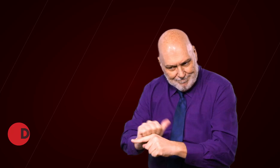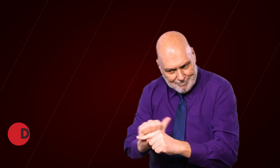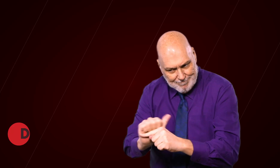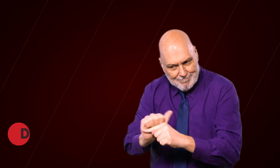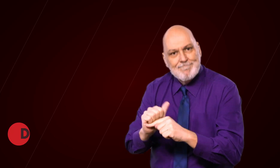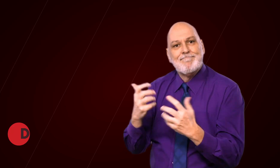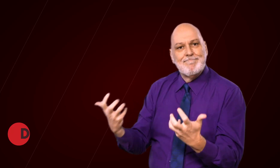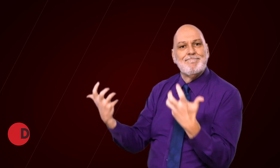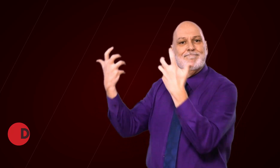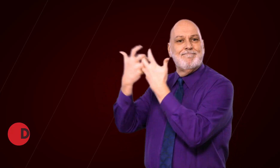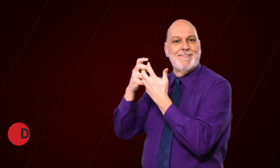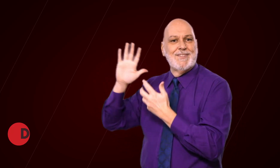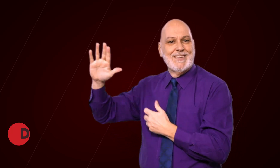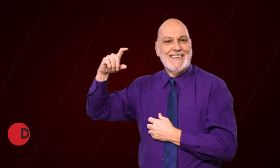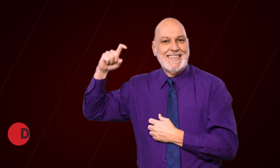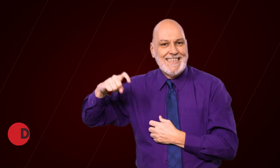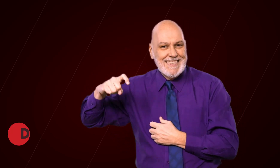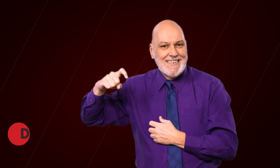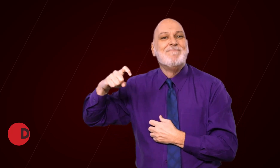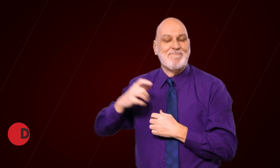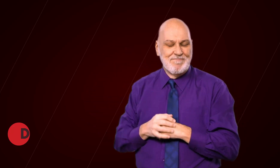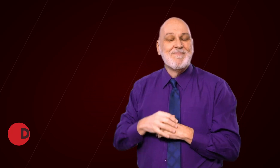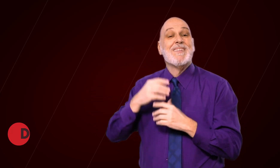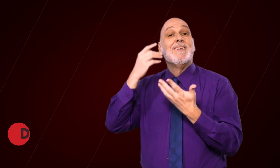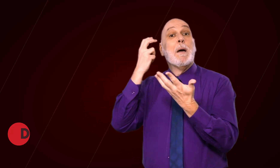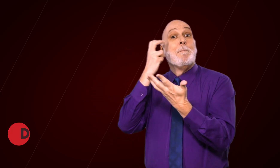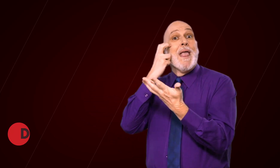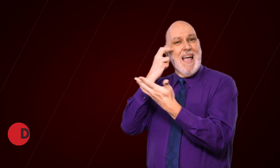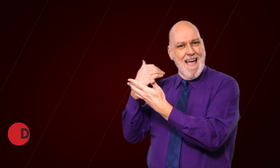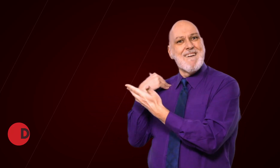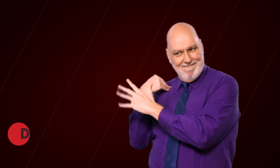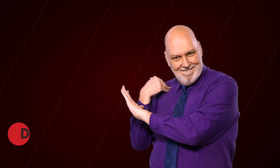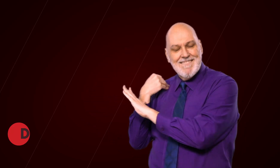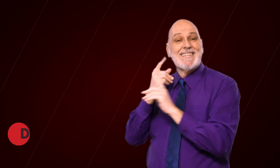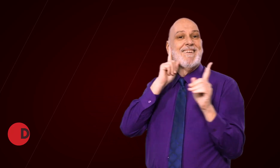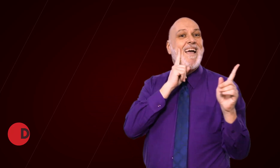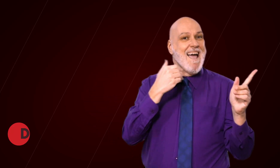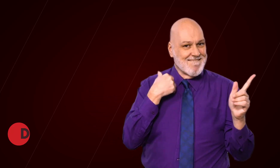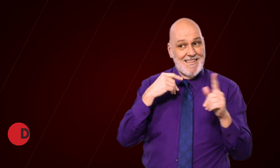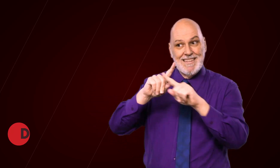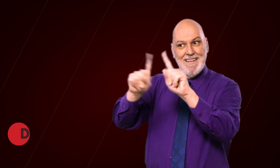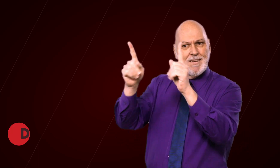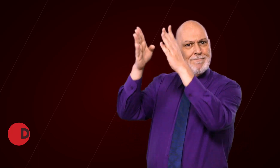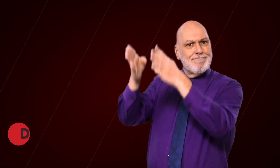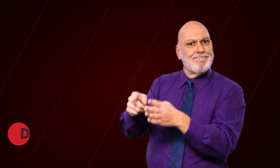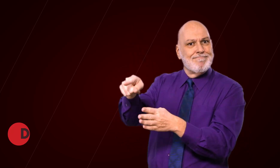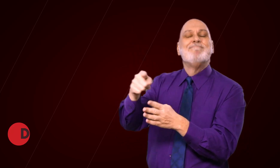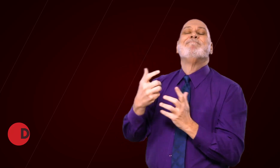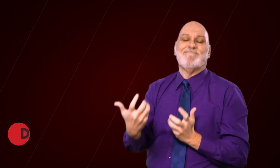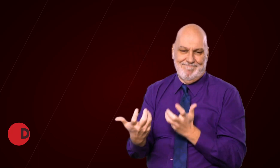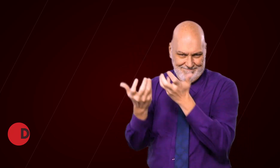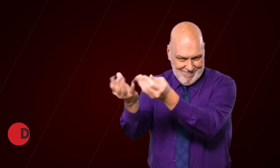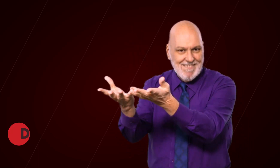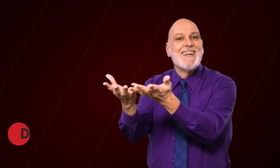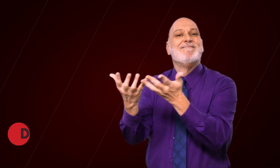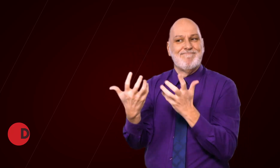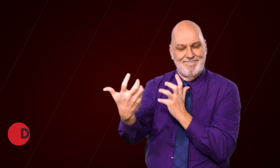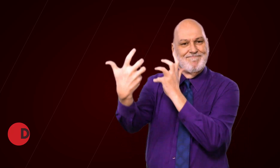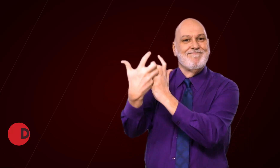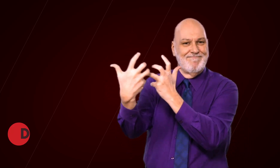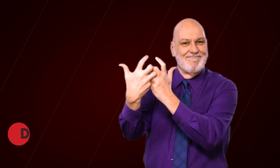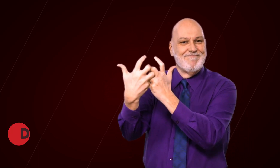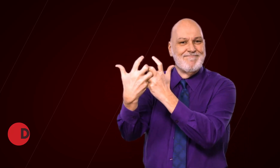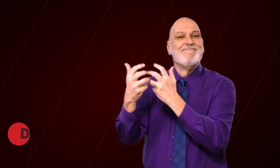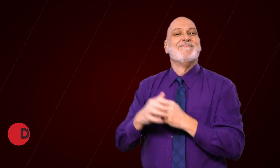in order to provide a greater level of independence